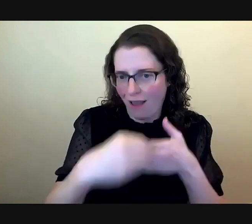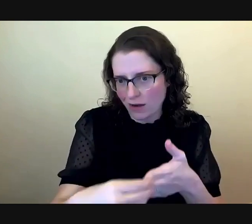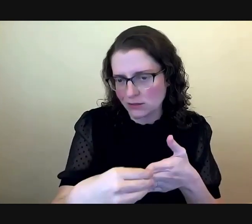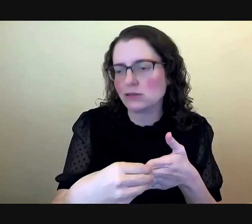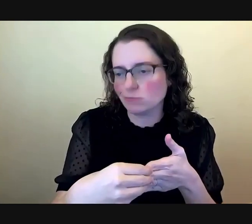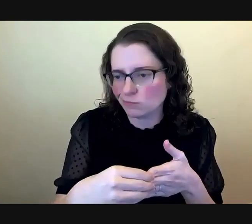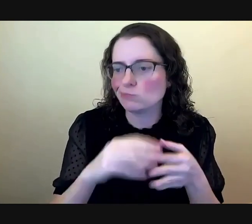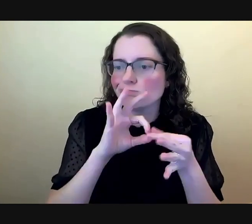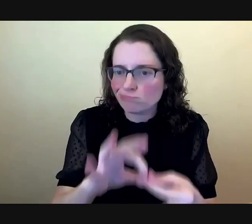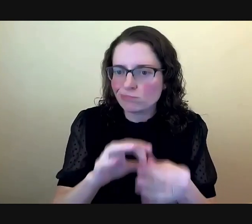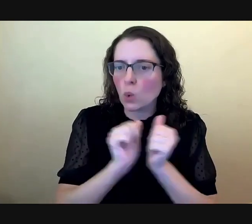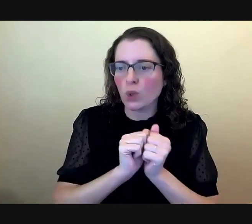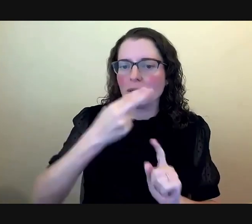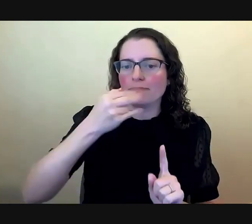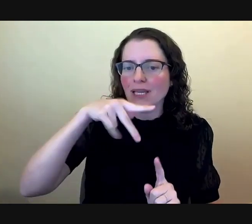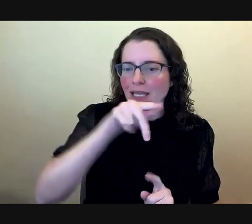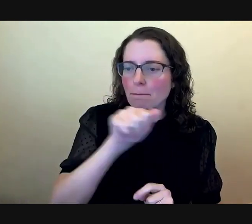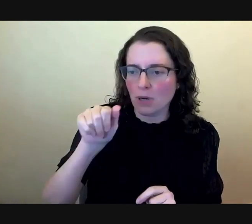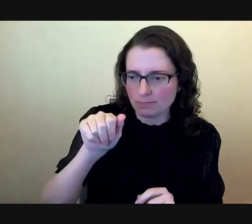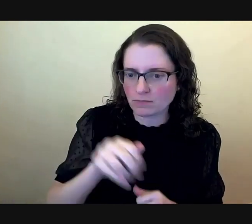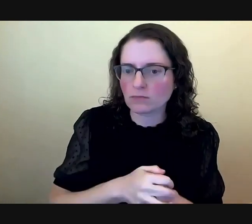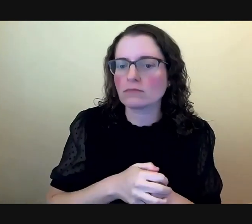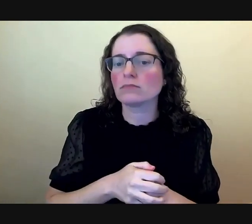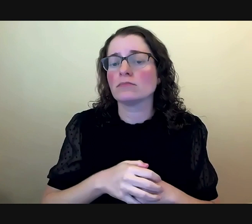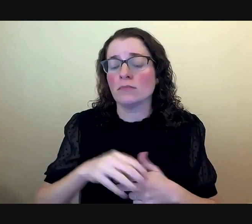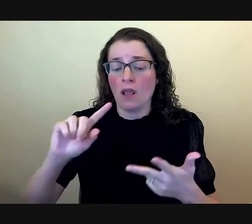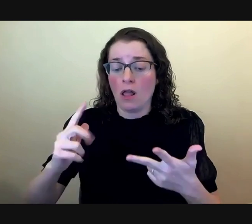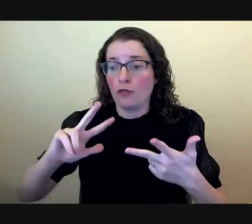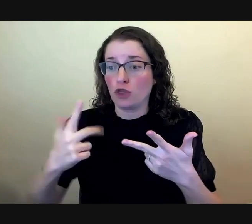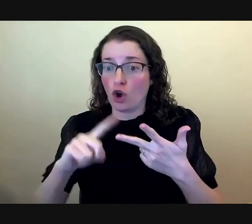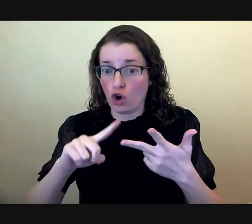And those are their guidance and guidelines in terms of-- for HIPAA.